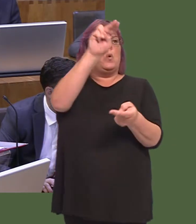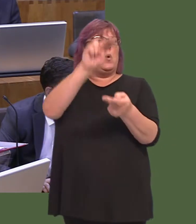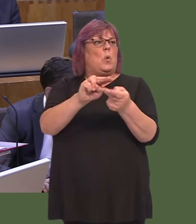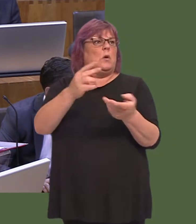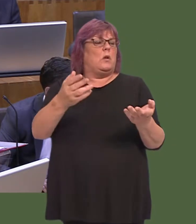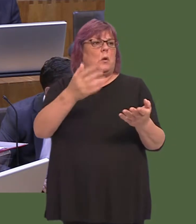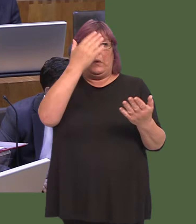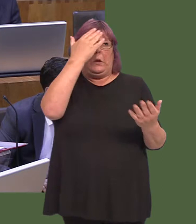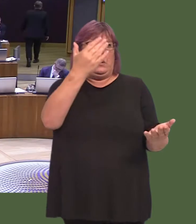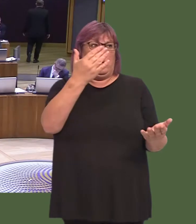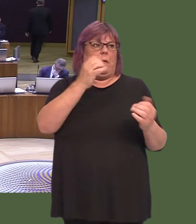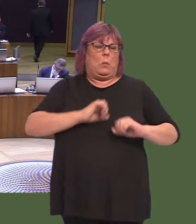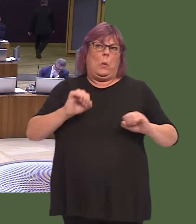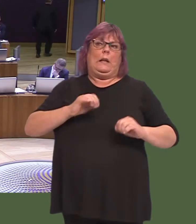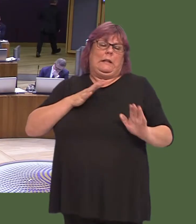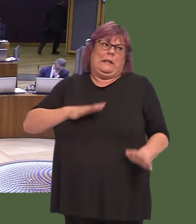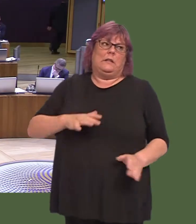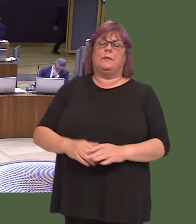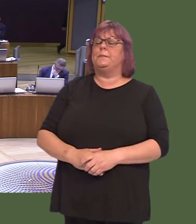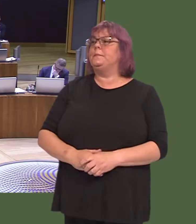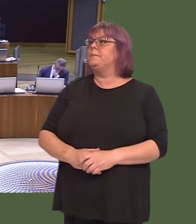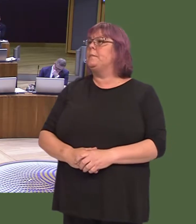terms of spending. Caroline Jones AM: Thank you for that answer.